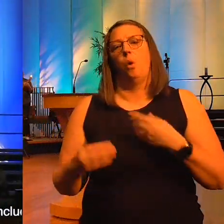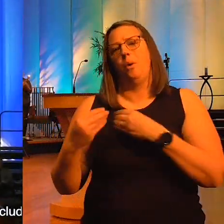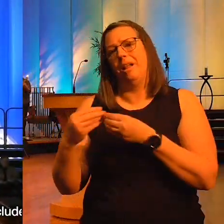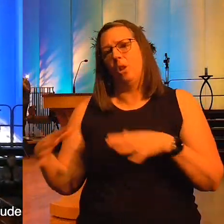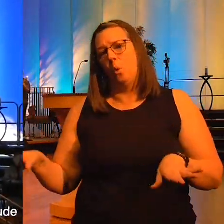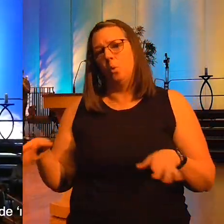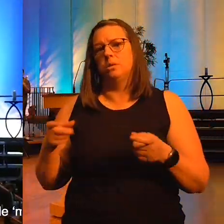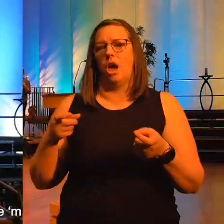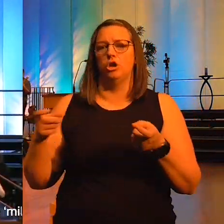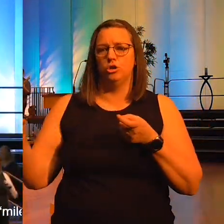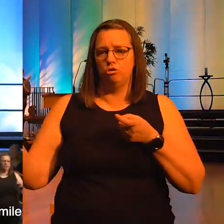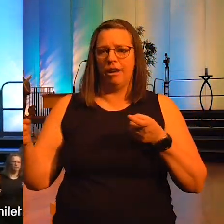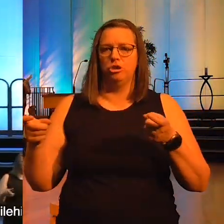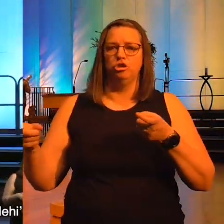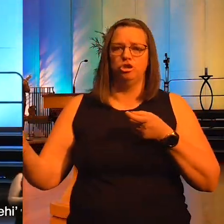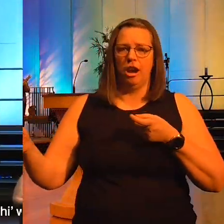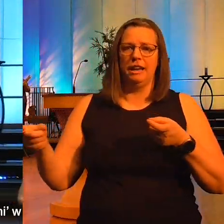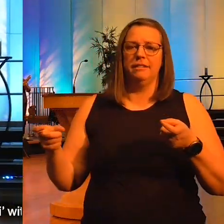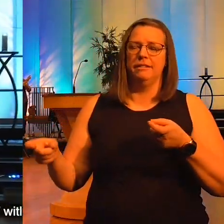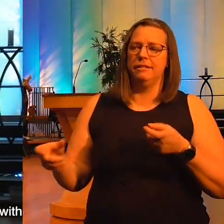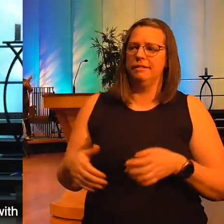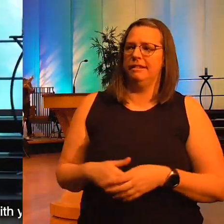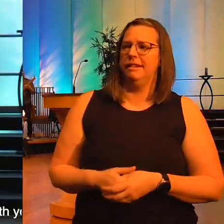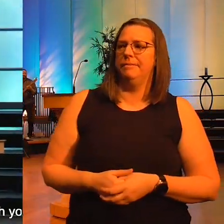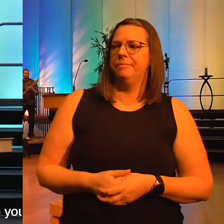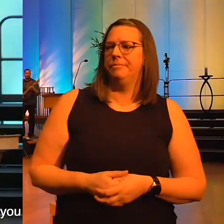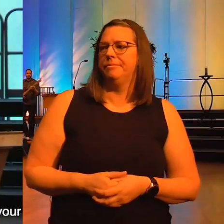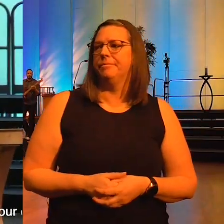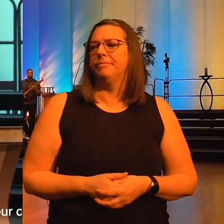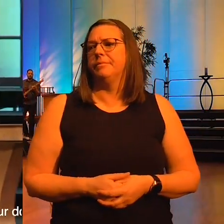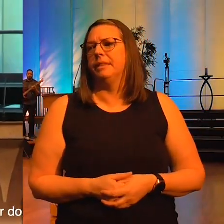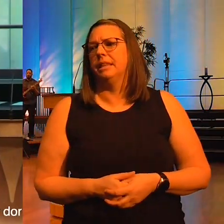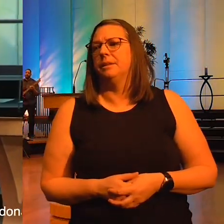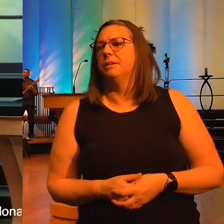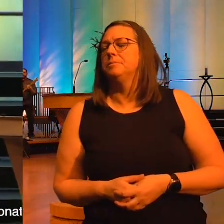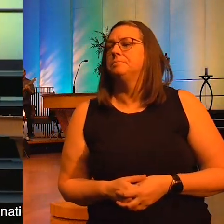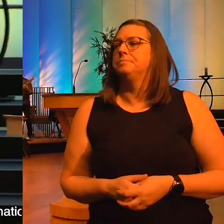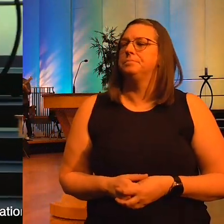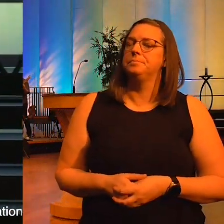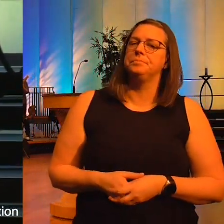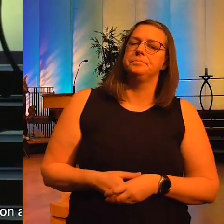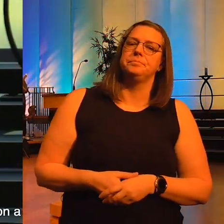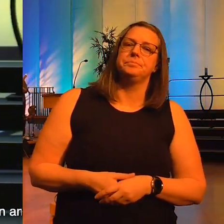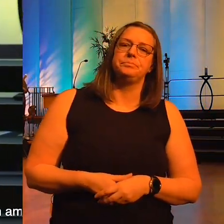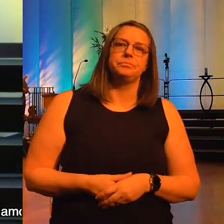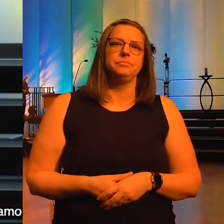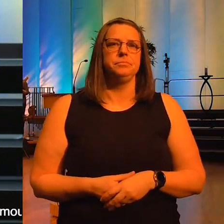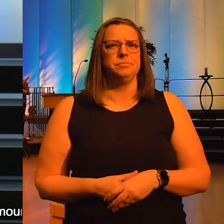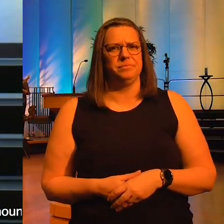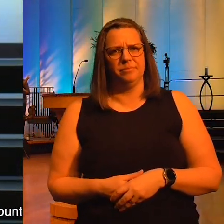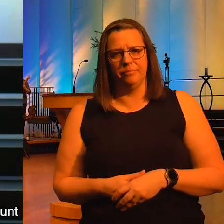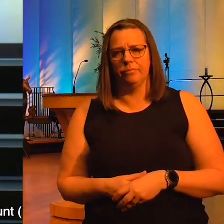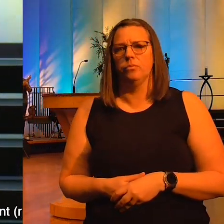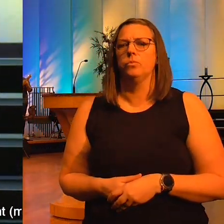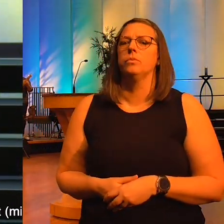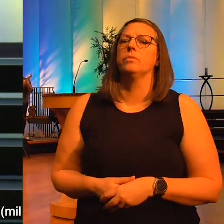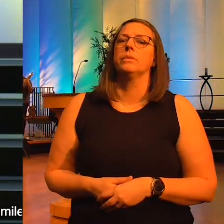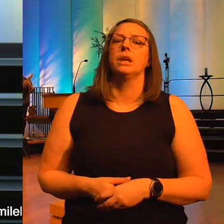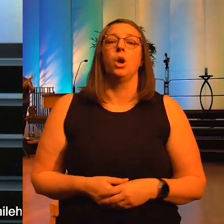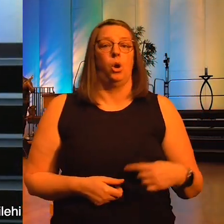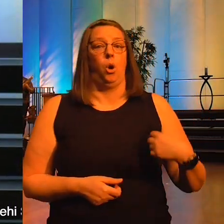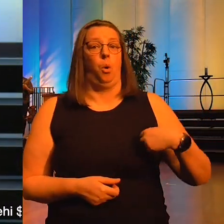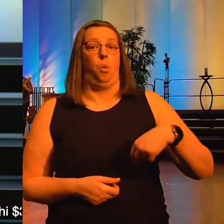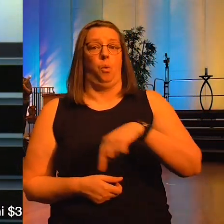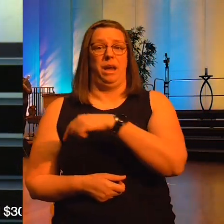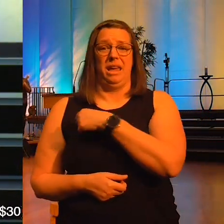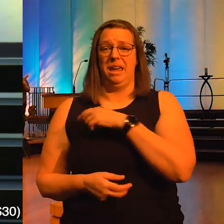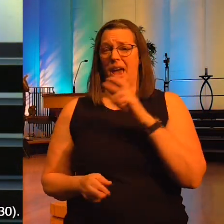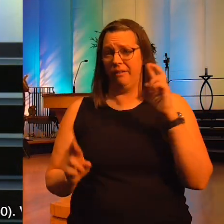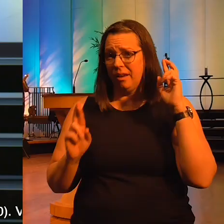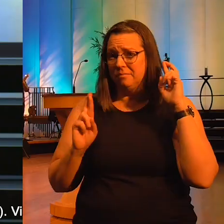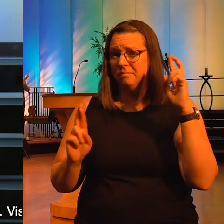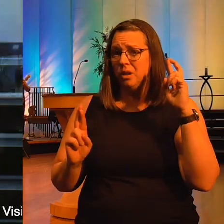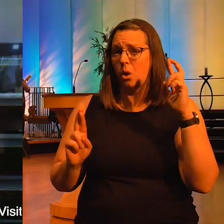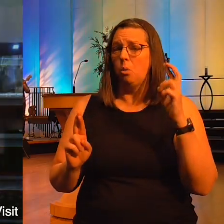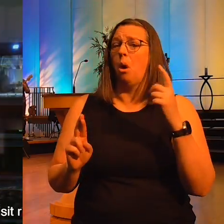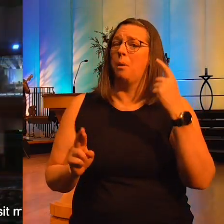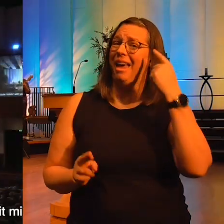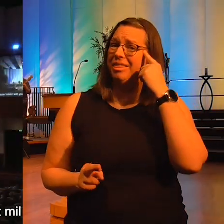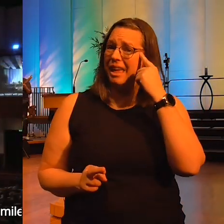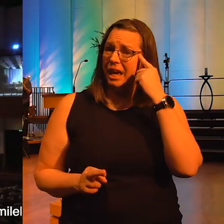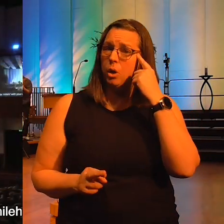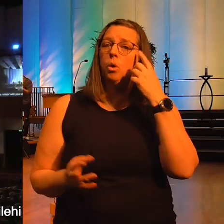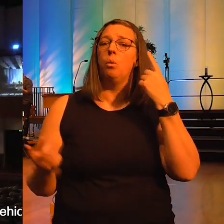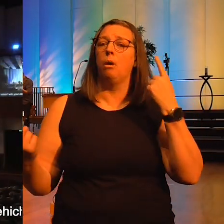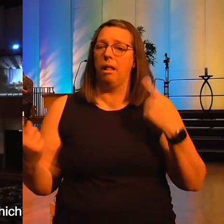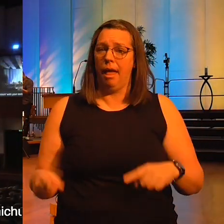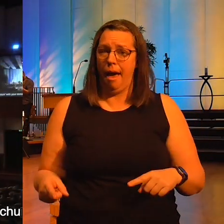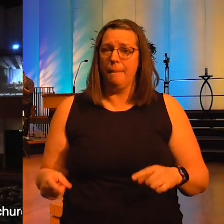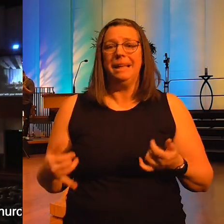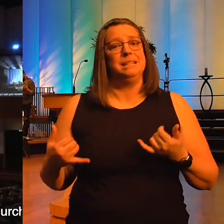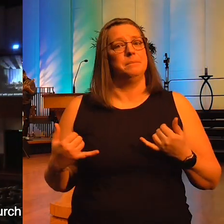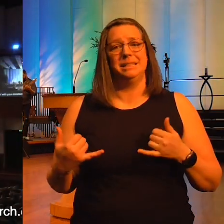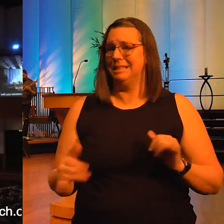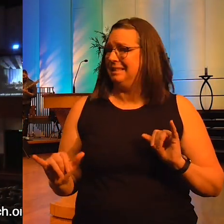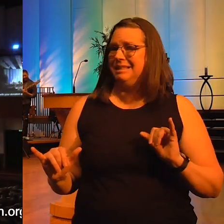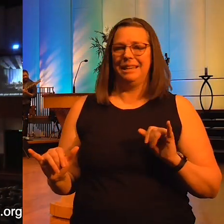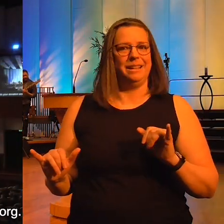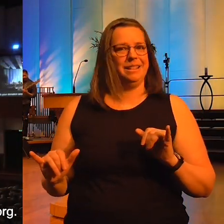oh and we've got to hold on what we think we know still don't get too